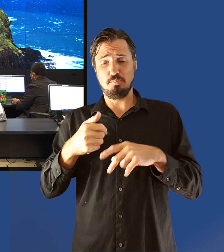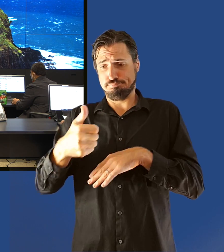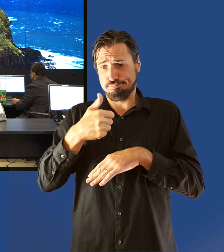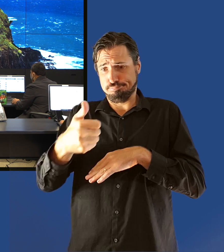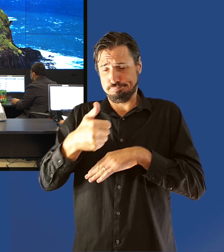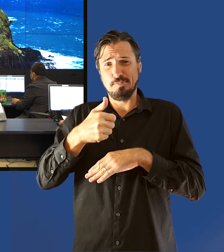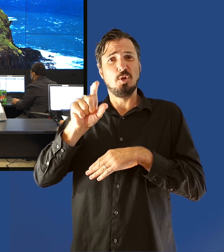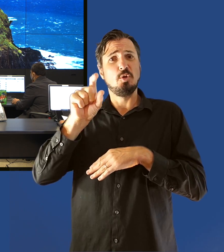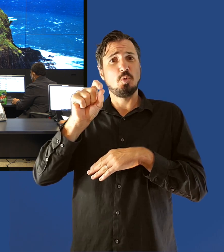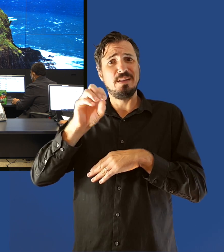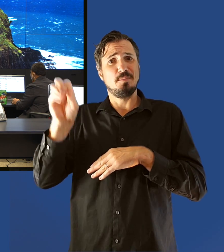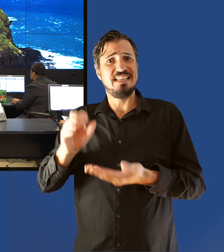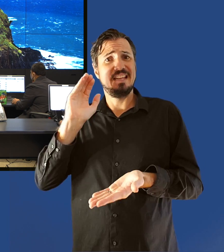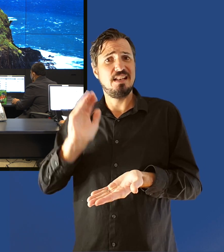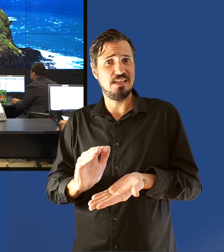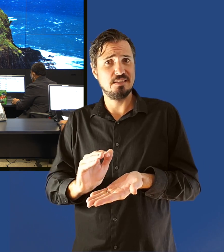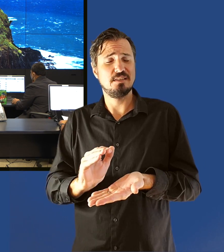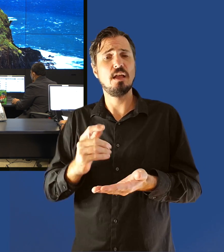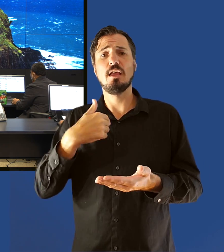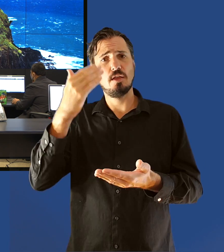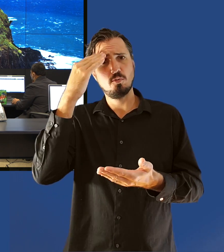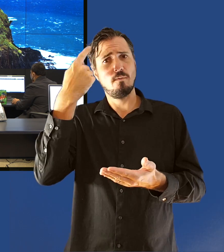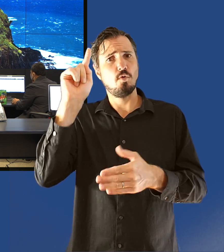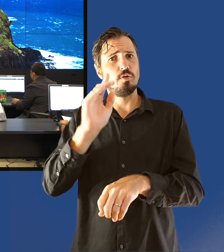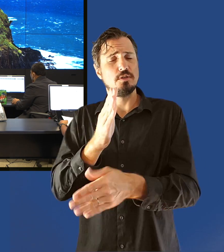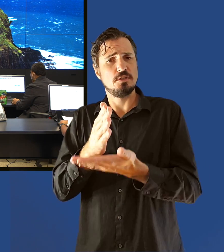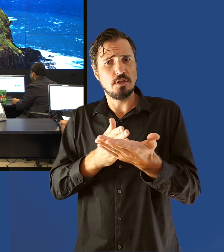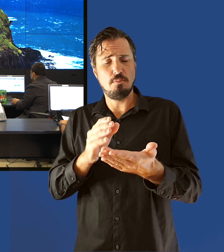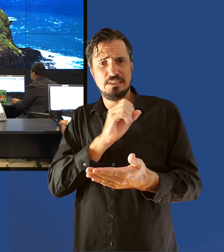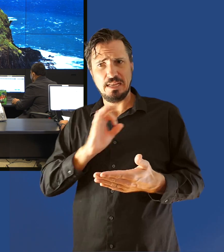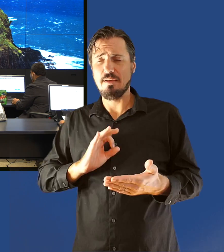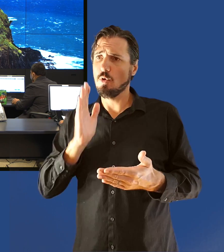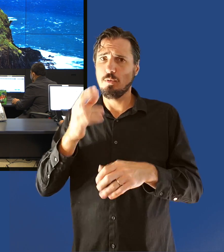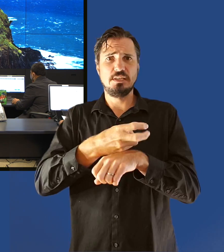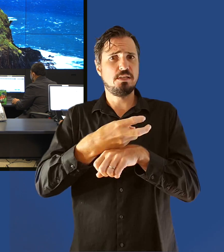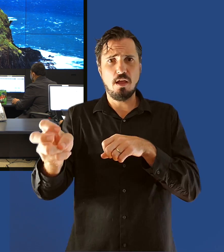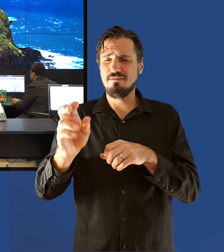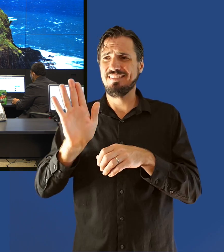This move is a sacrifice for some of our associates given their personal circumstances, and we acknowledge that.